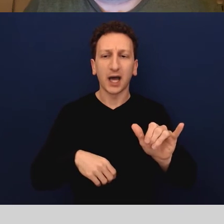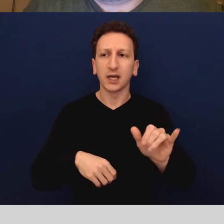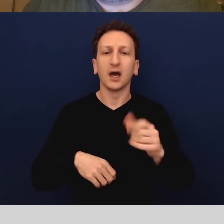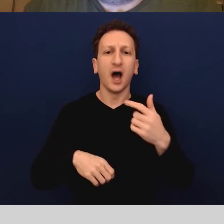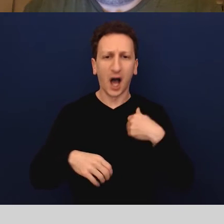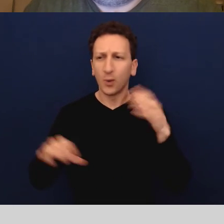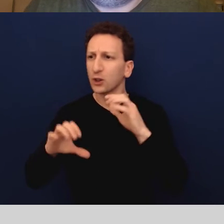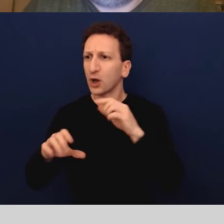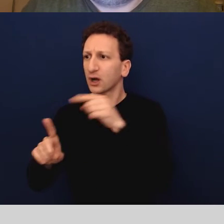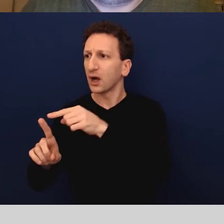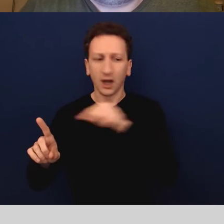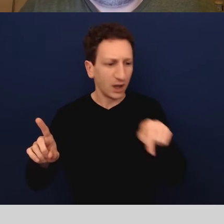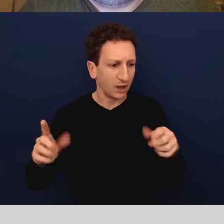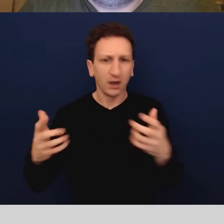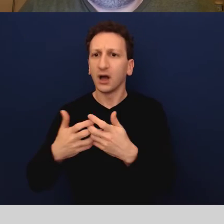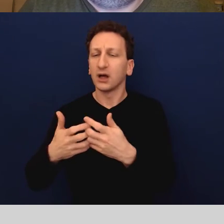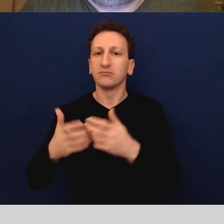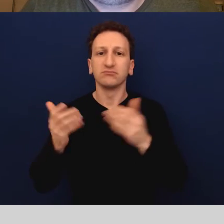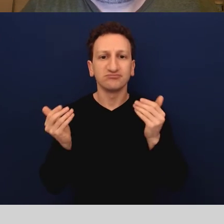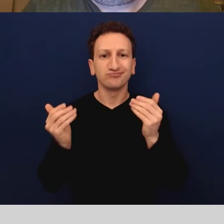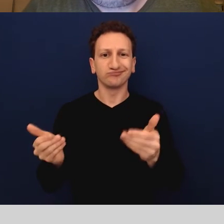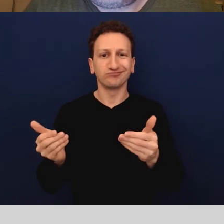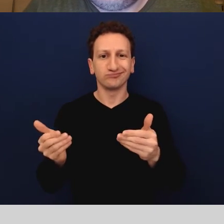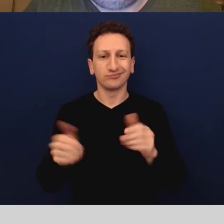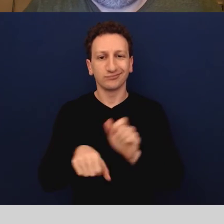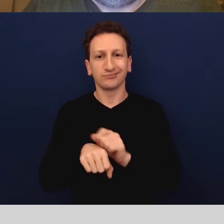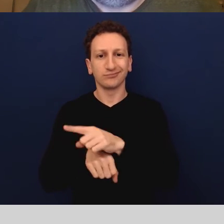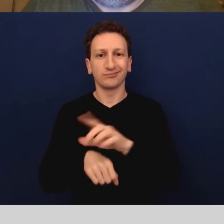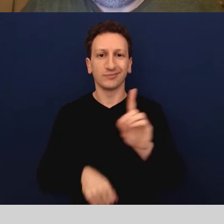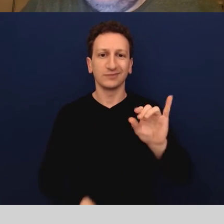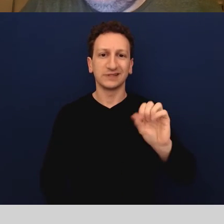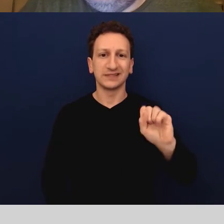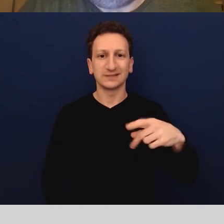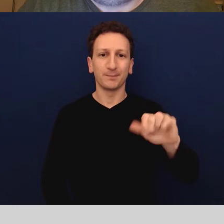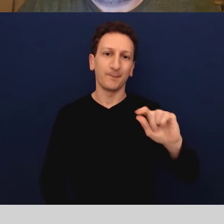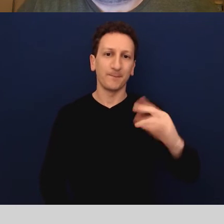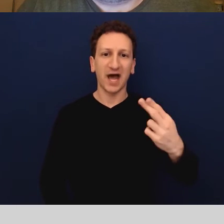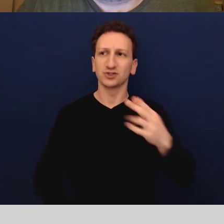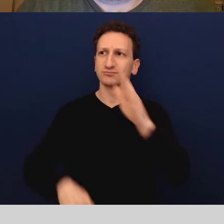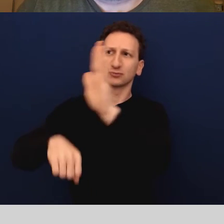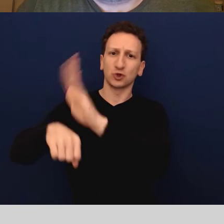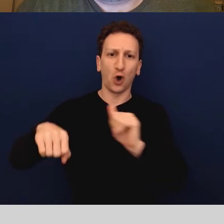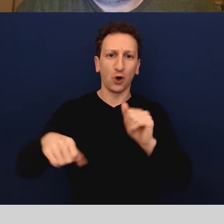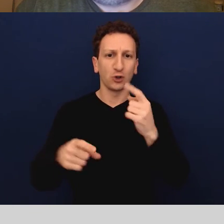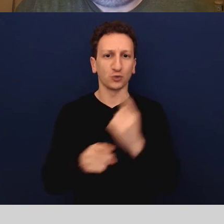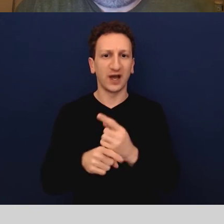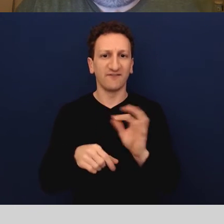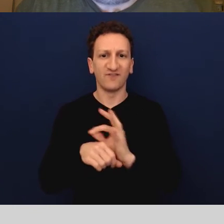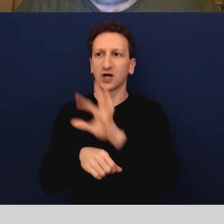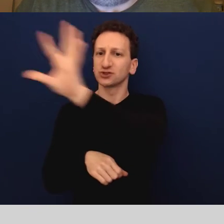and call you the right function. It looks right.